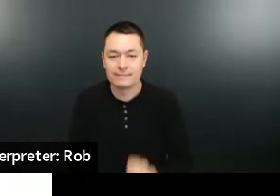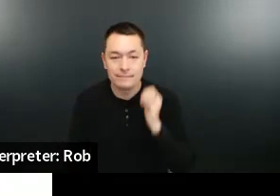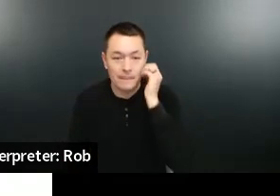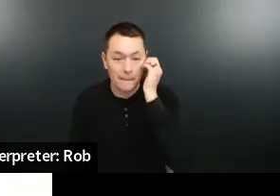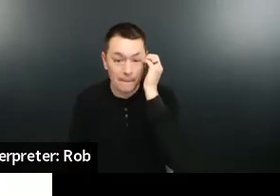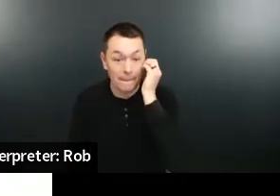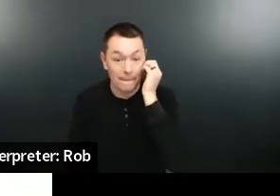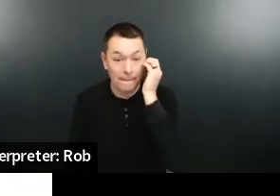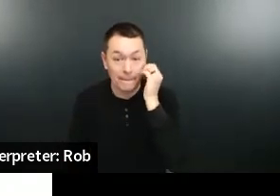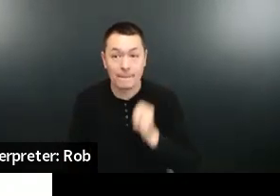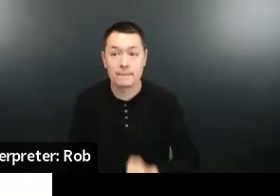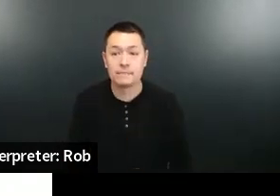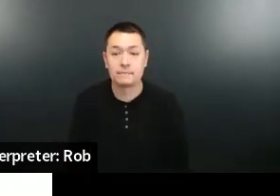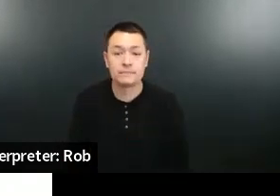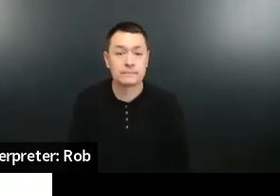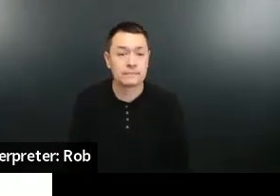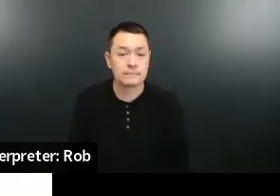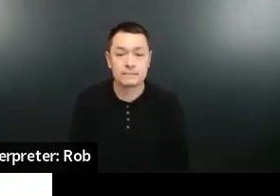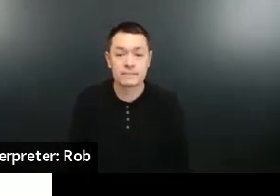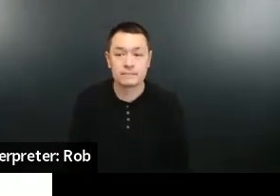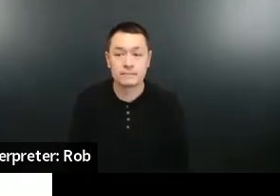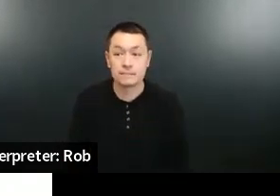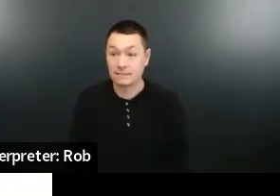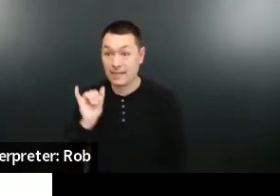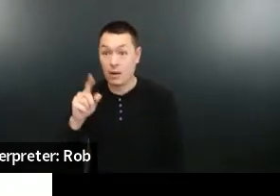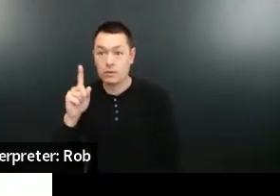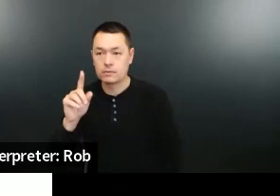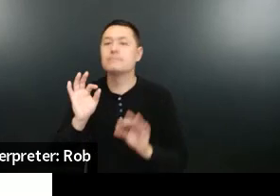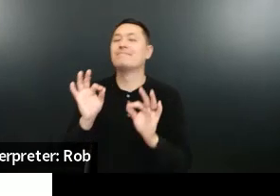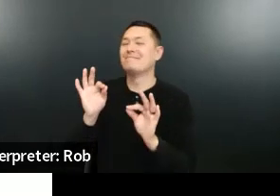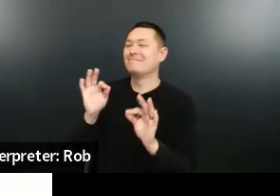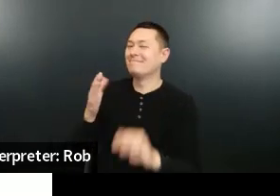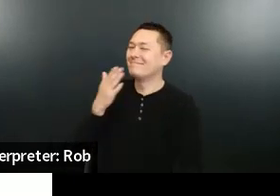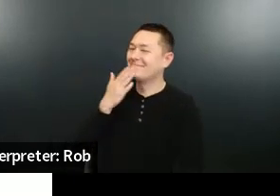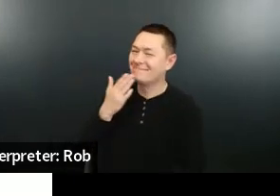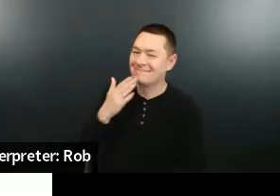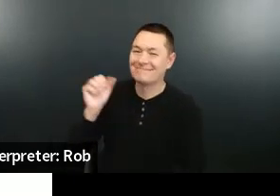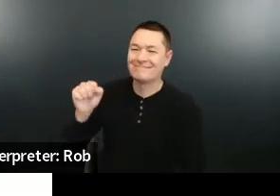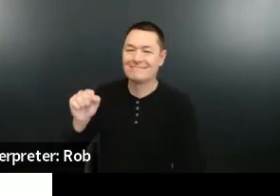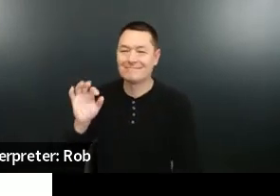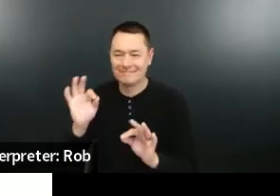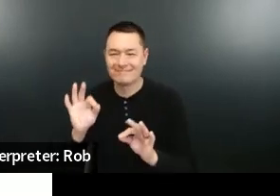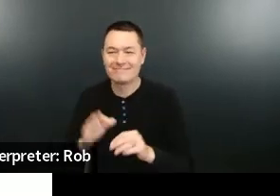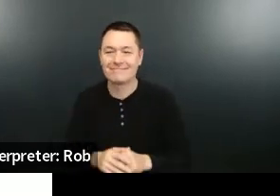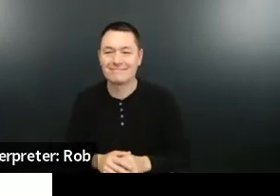need to come back on the one. Okay. Yeah, that was the last one, right? Yeah.